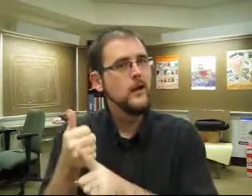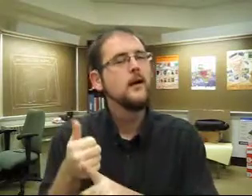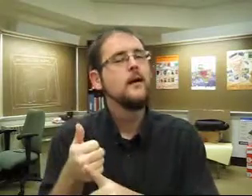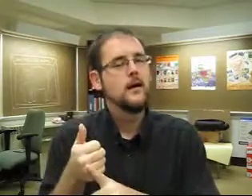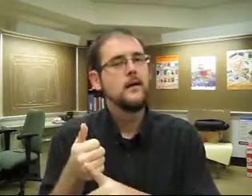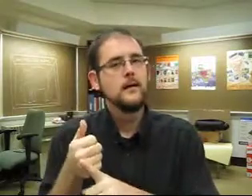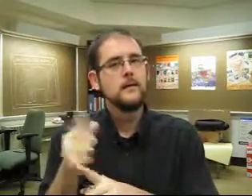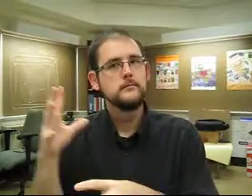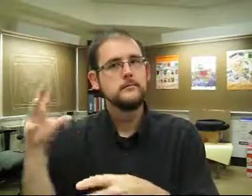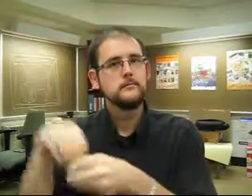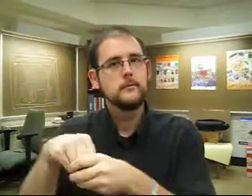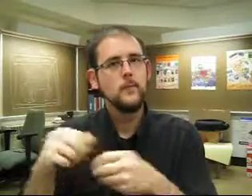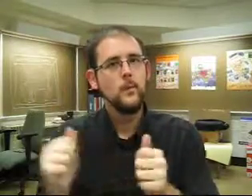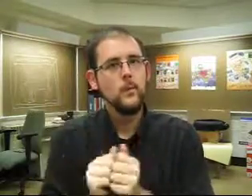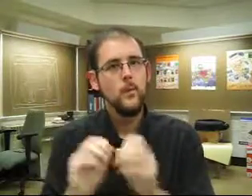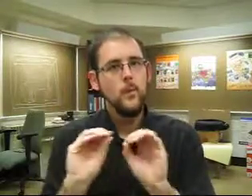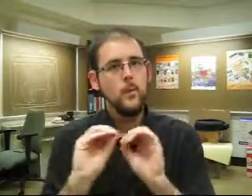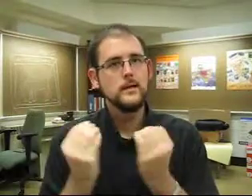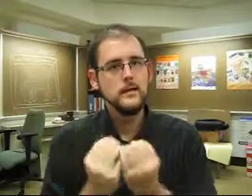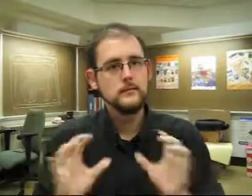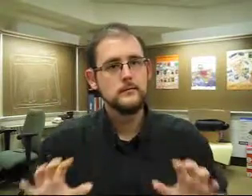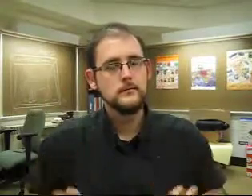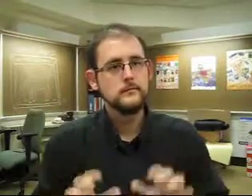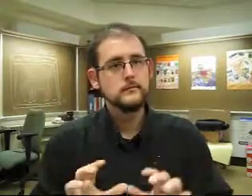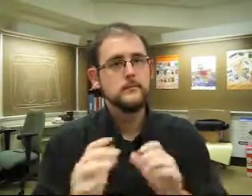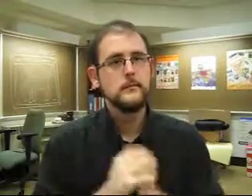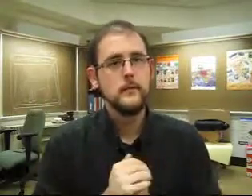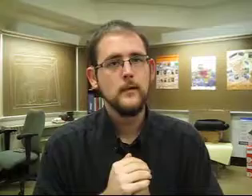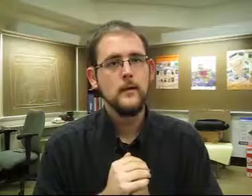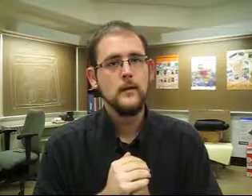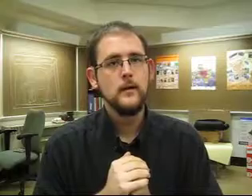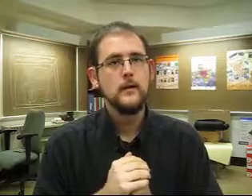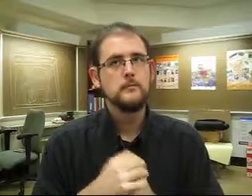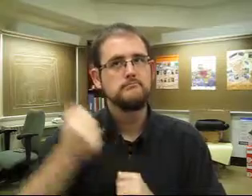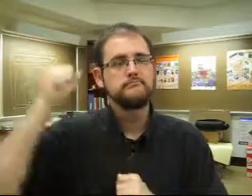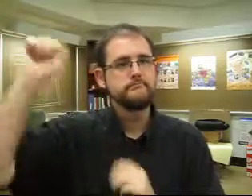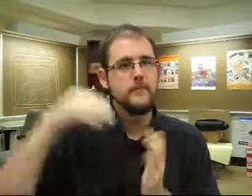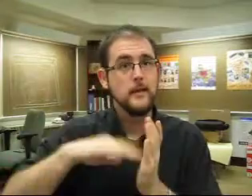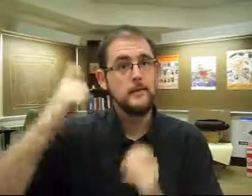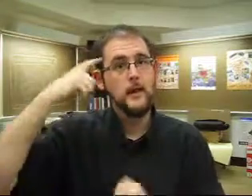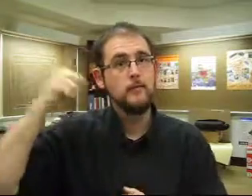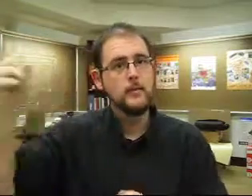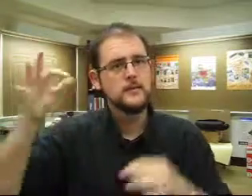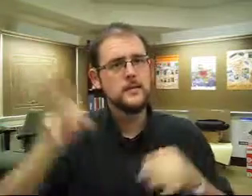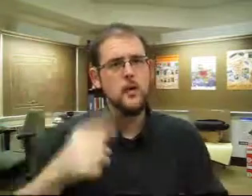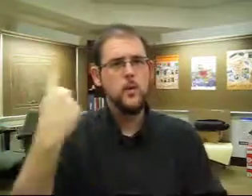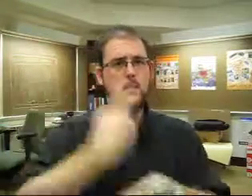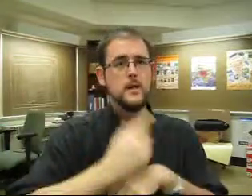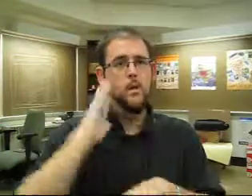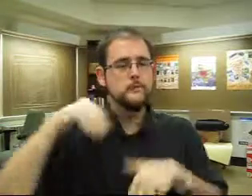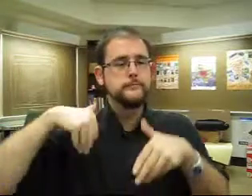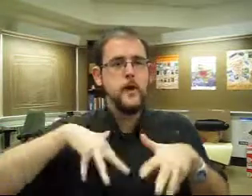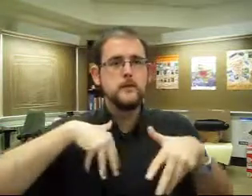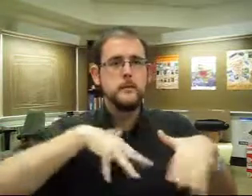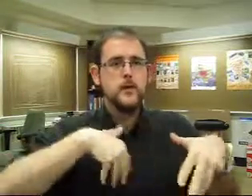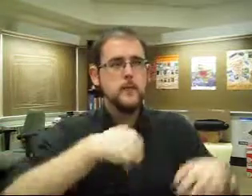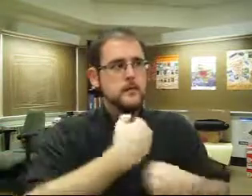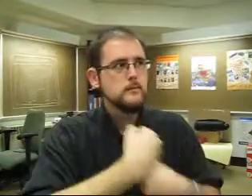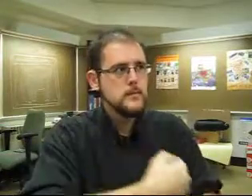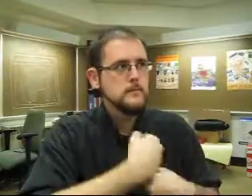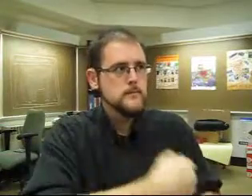she gets involved in an dissenting organization, which marches one day,